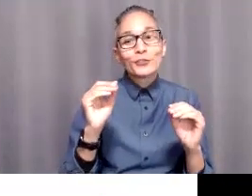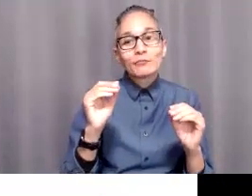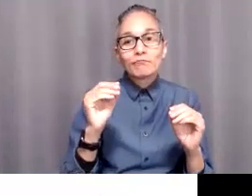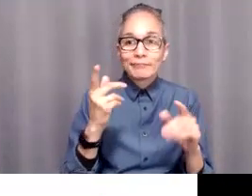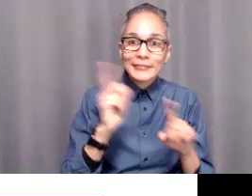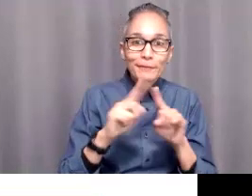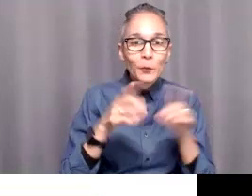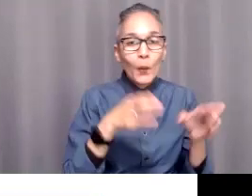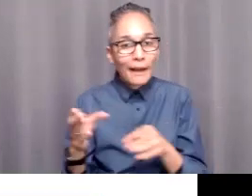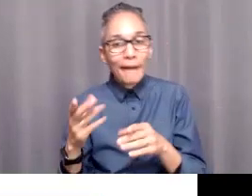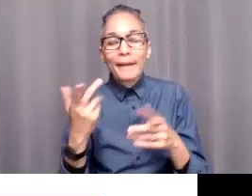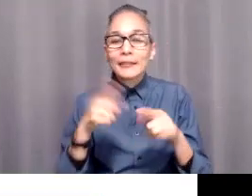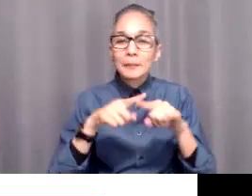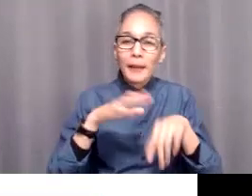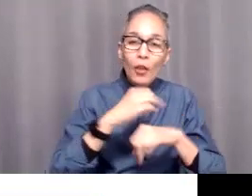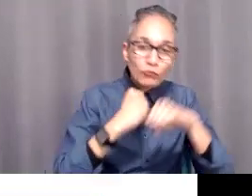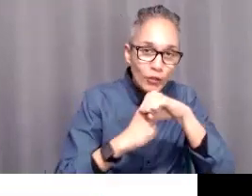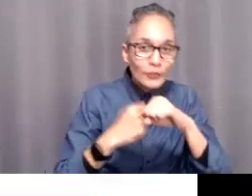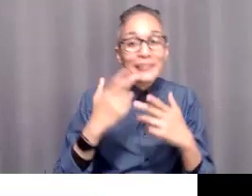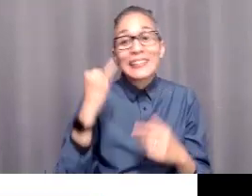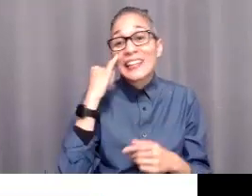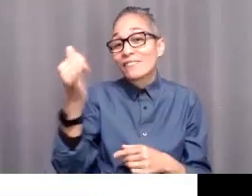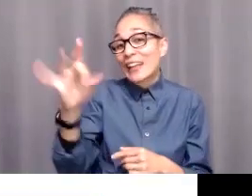depending on if it's, you know, 18 week, nine week,